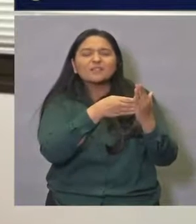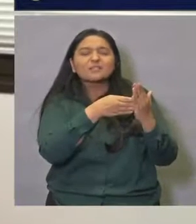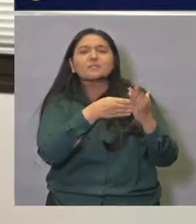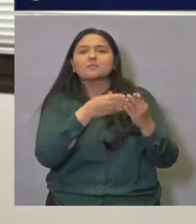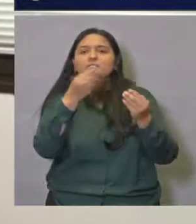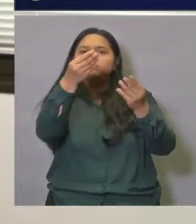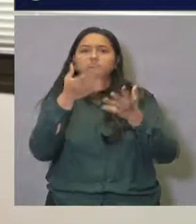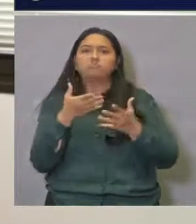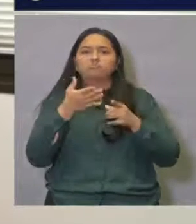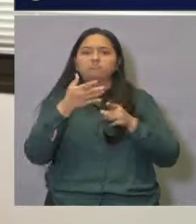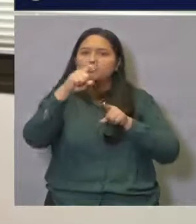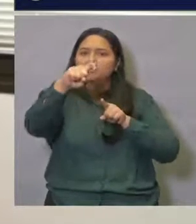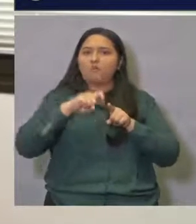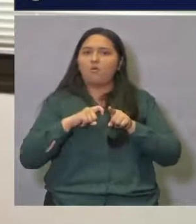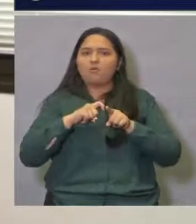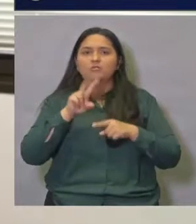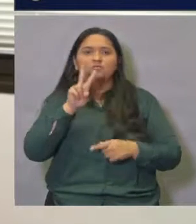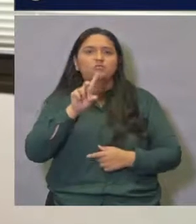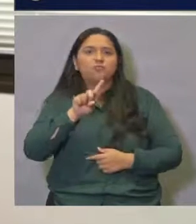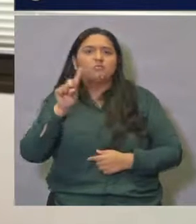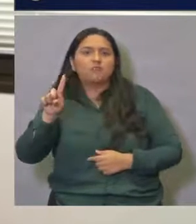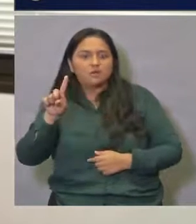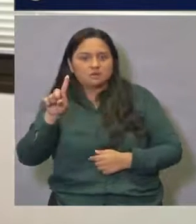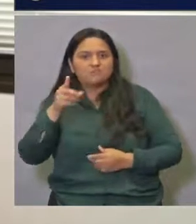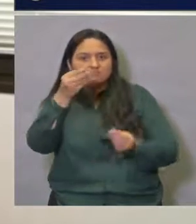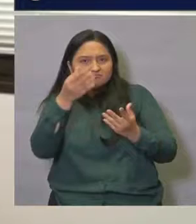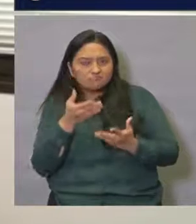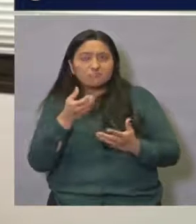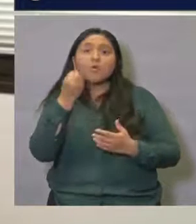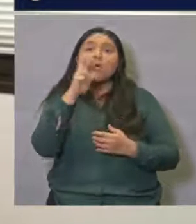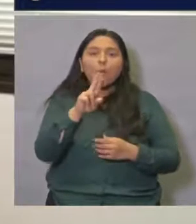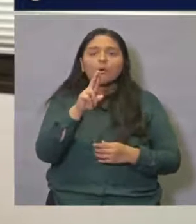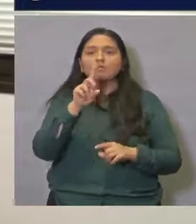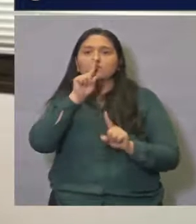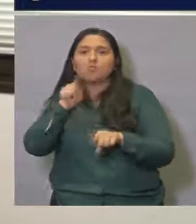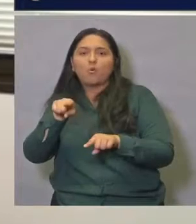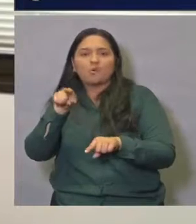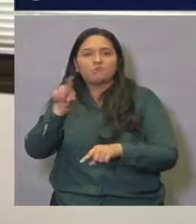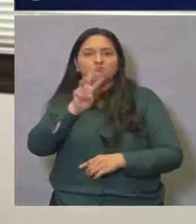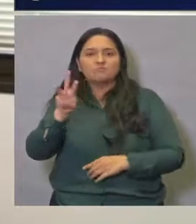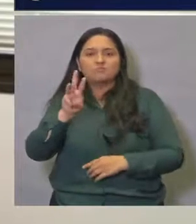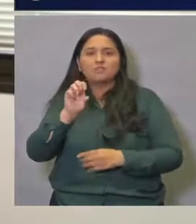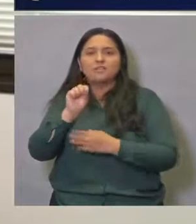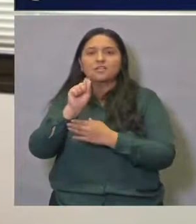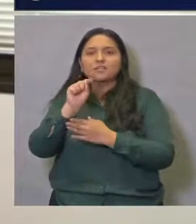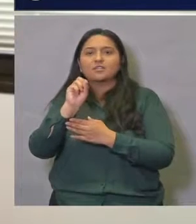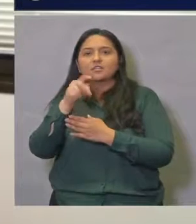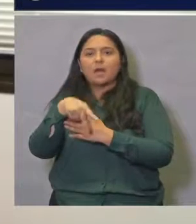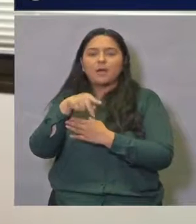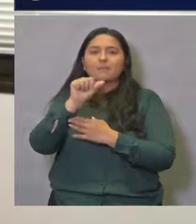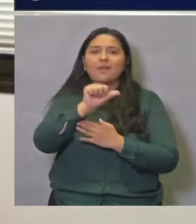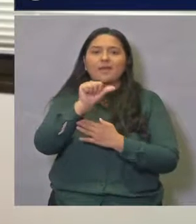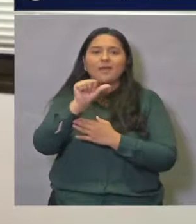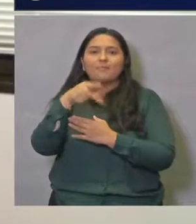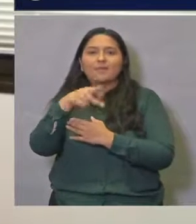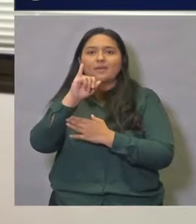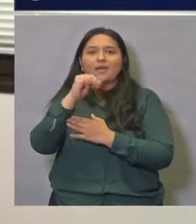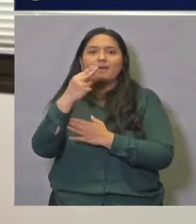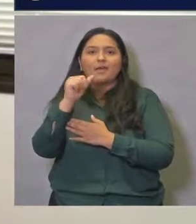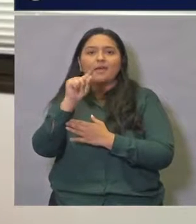CON UNA COMUNIDAD ATACADA. QUEREMOS ALERTAR AQUELLOS QUE HAN VISTO Y HAN PASADO POR UN